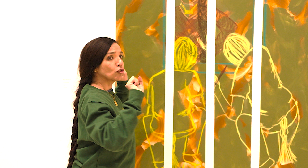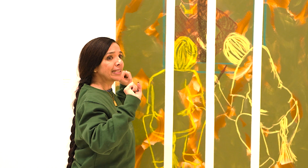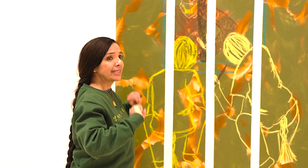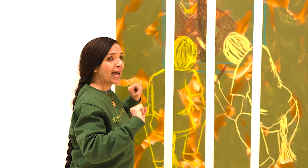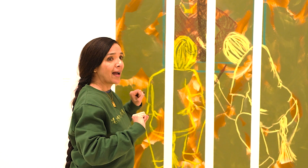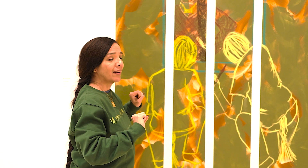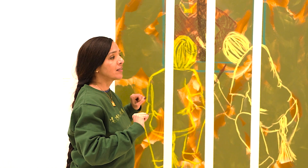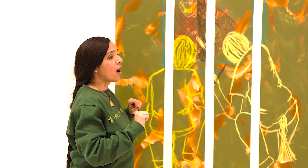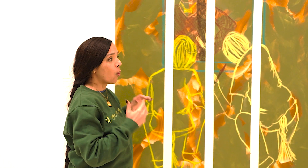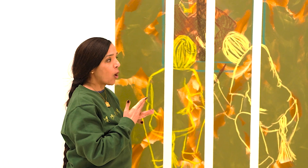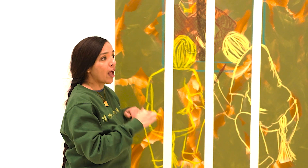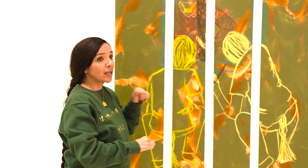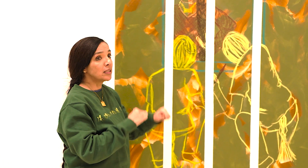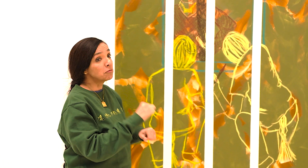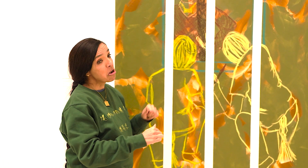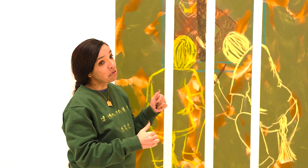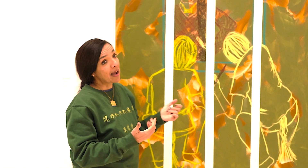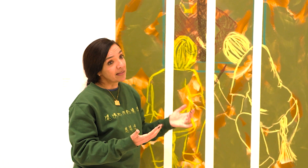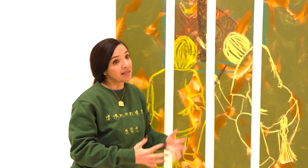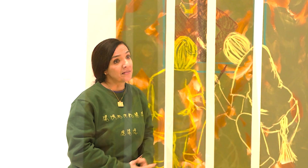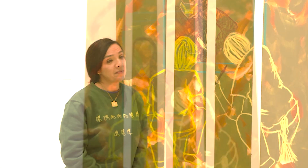She's not yet free. It's a work in progress.